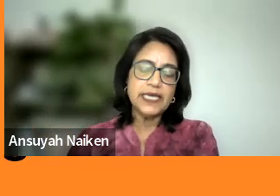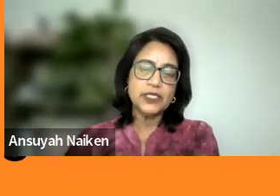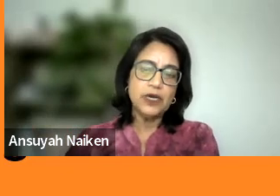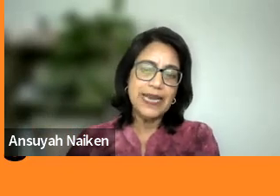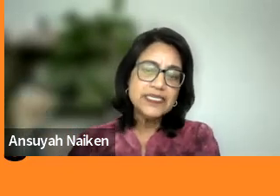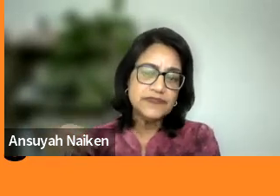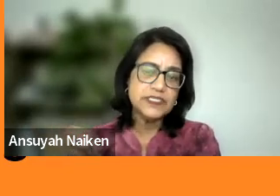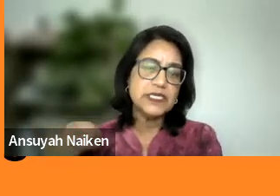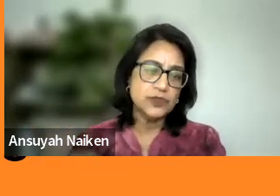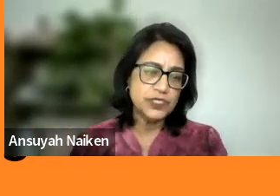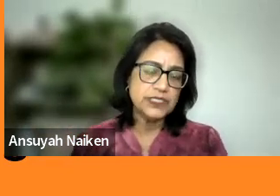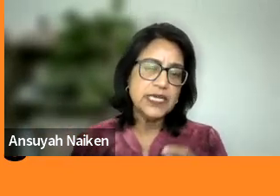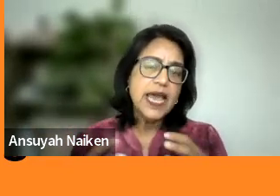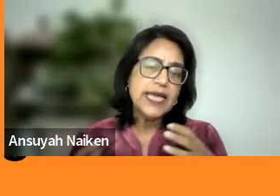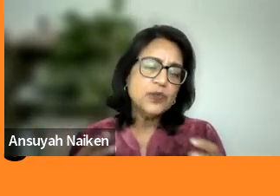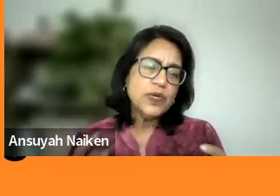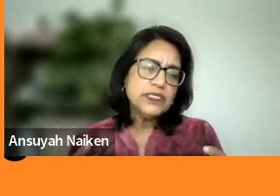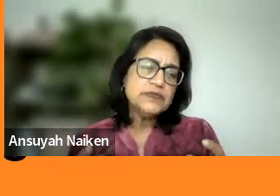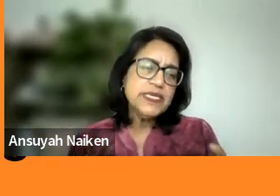She talks about different cultures around the world and nationalities around the world and how we as a culture respond to different things and in this particular slide, on the left-hand side of the slide, individualistic cultures.